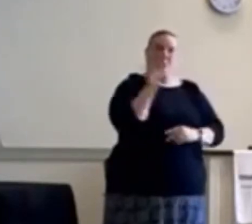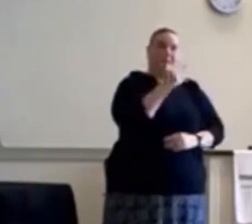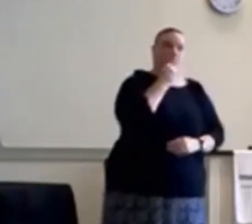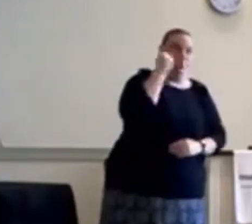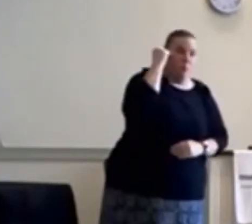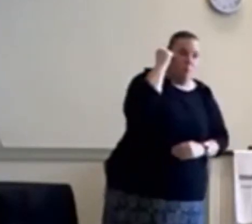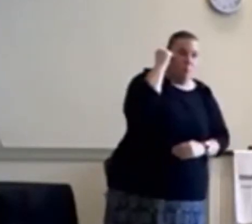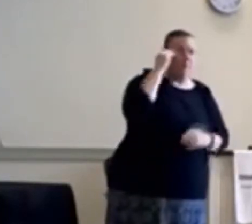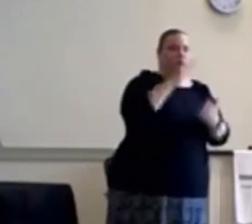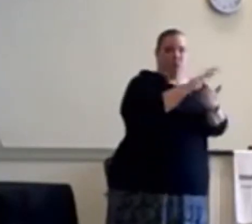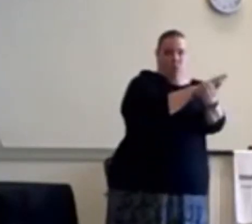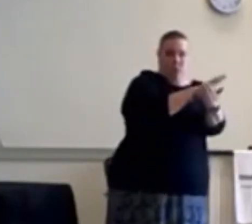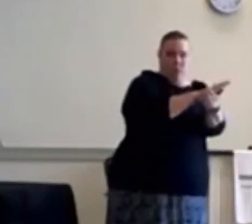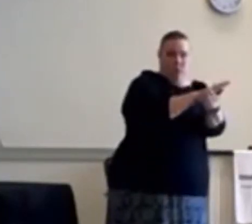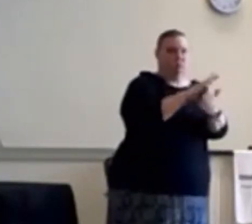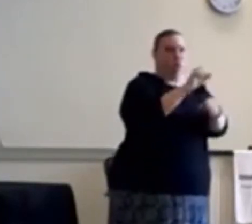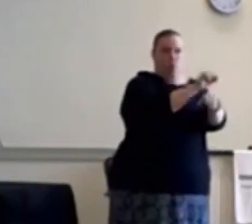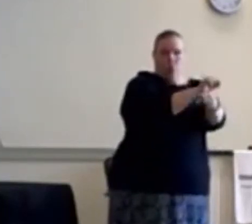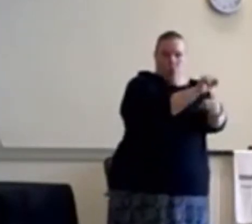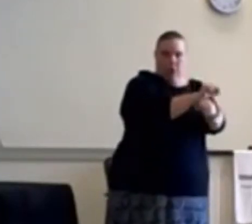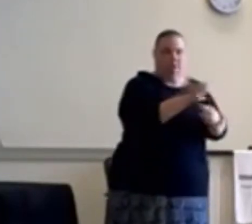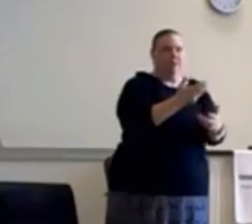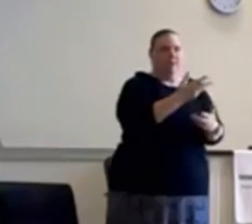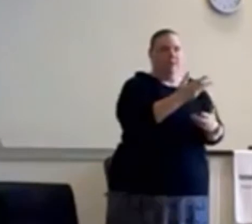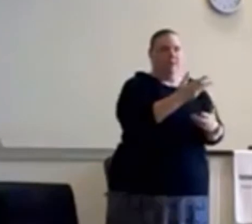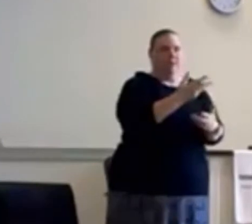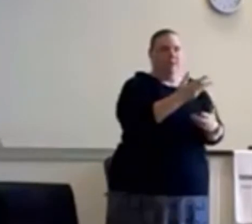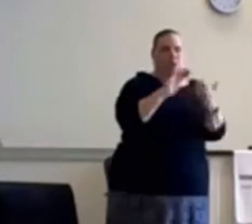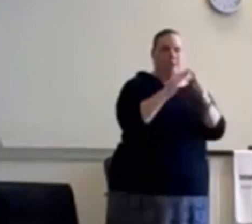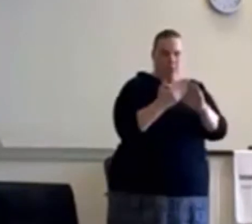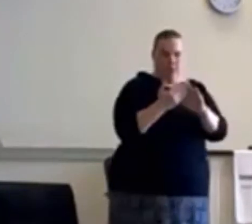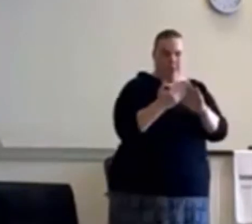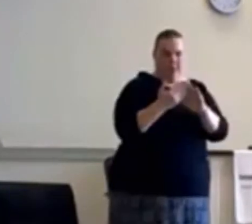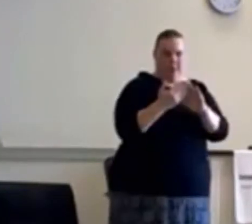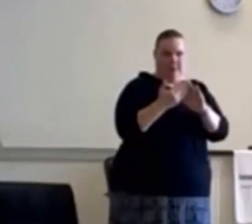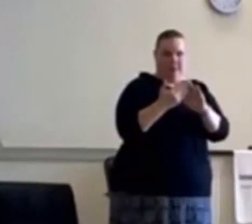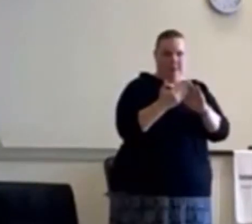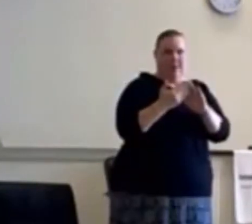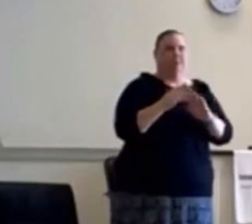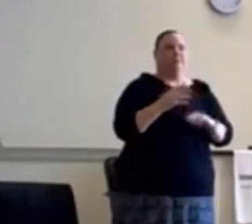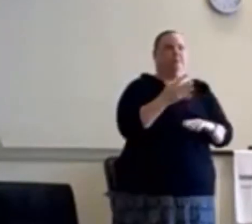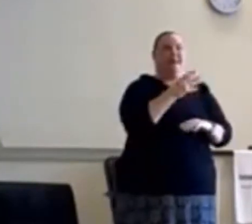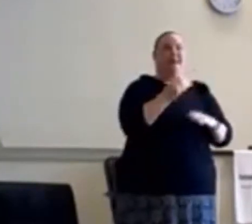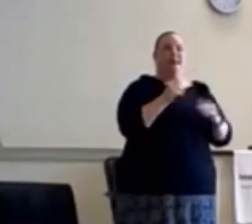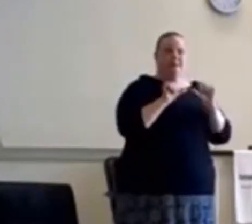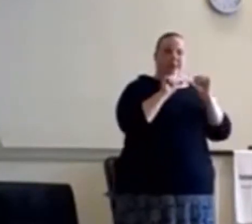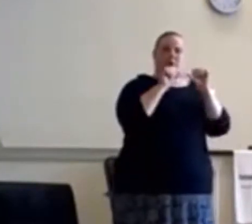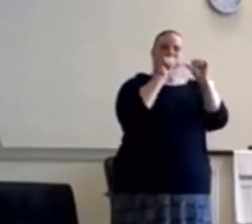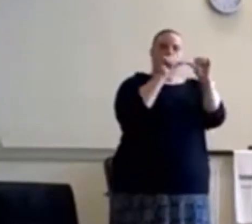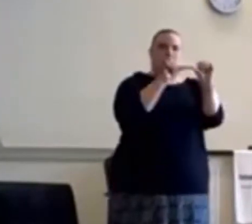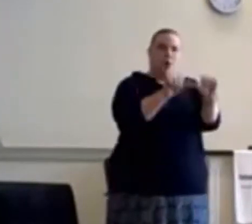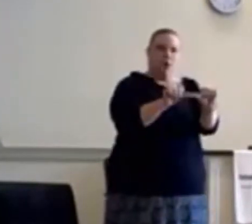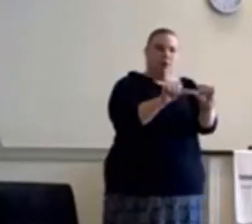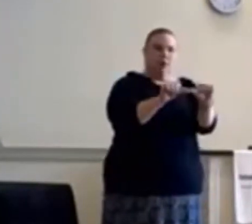school to work and their community and it carry on ...carries on throughout recovery